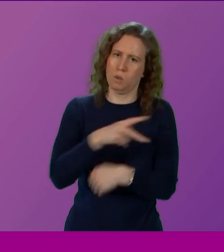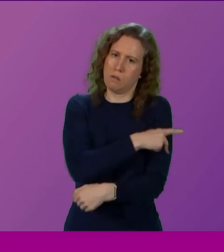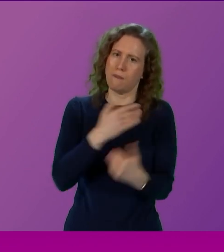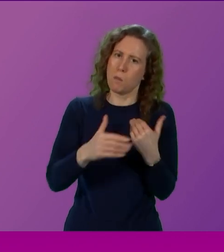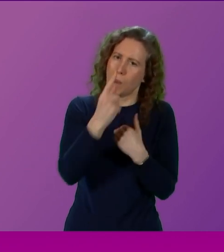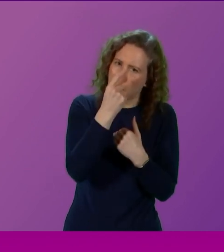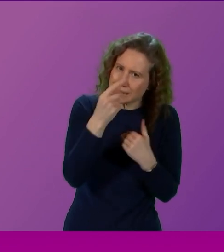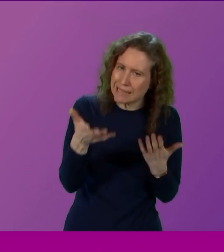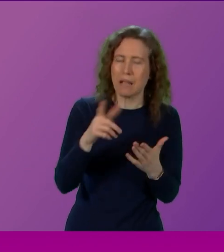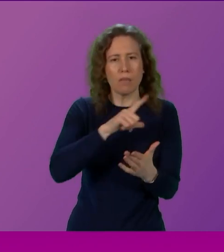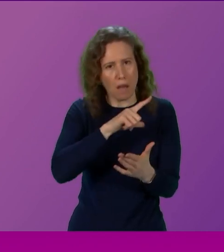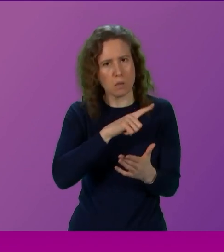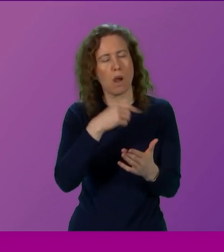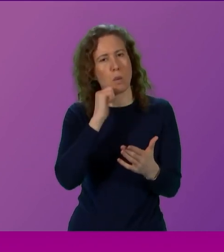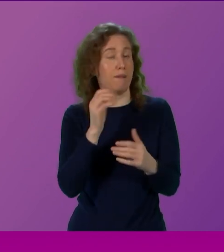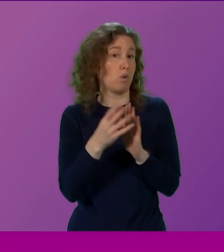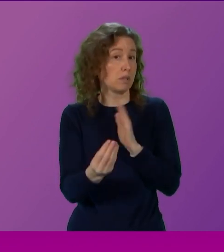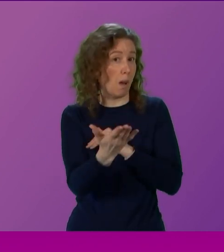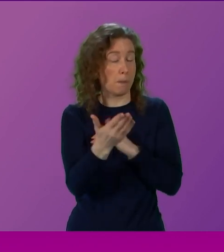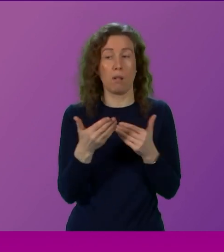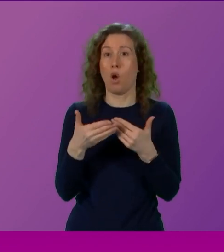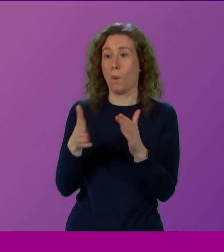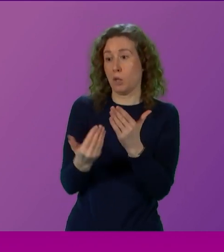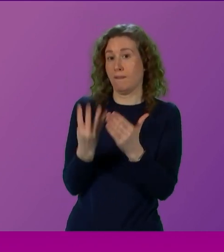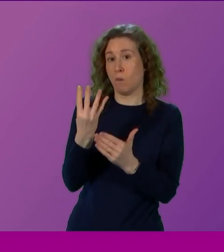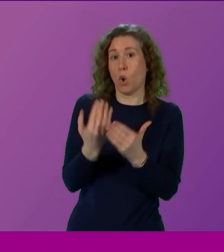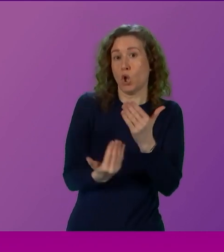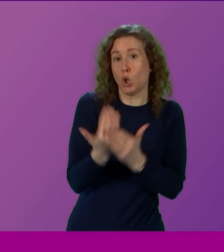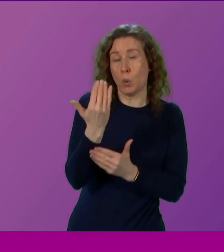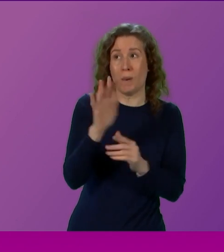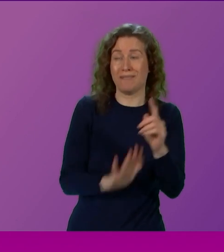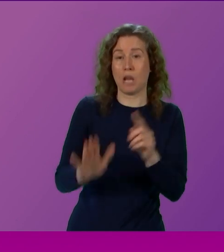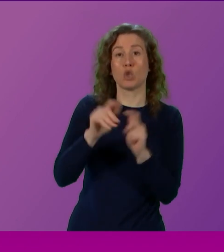which is why we will, for example, open four new national treatment centres over the coming year.